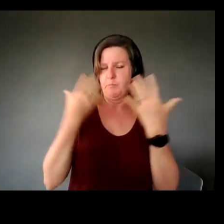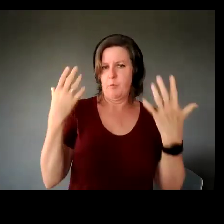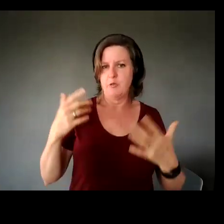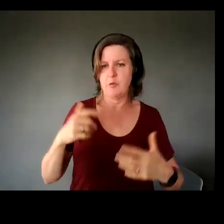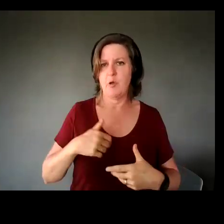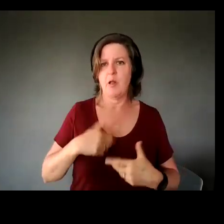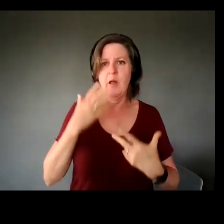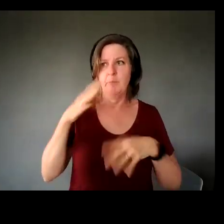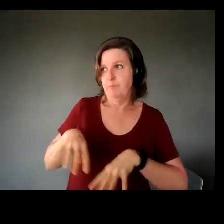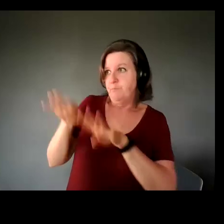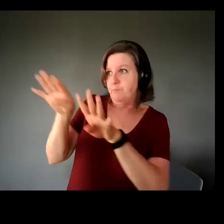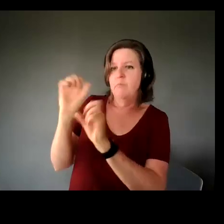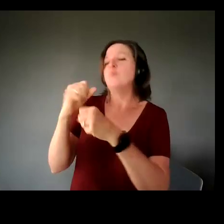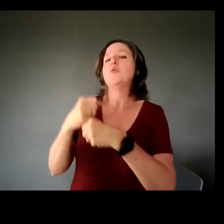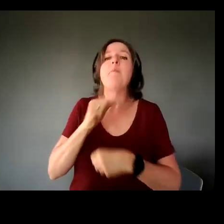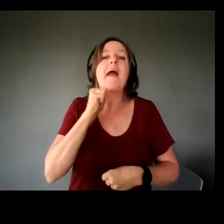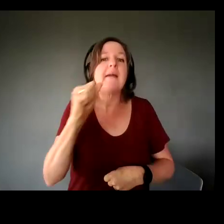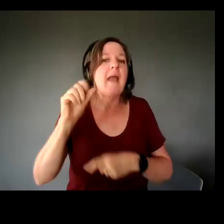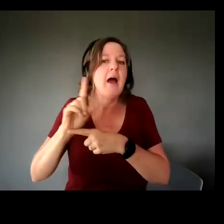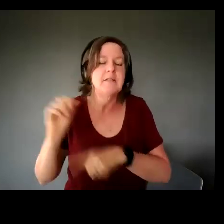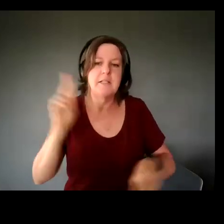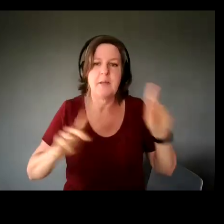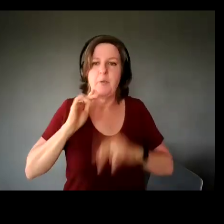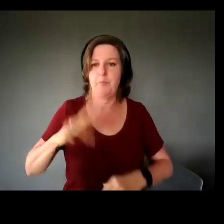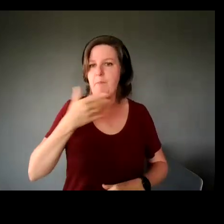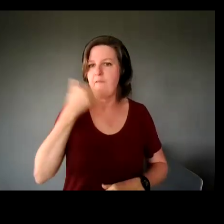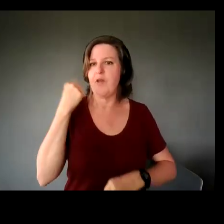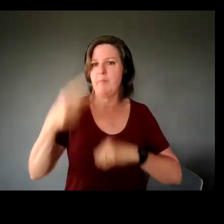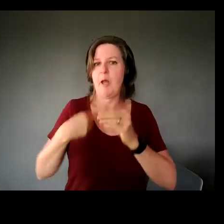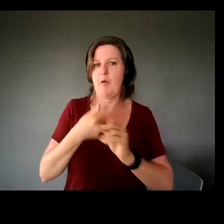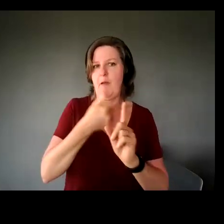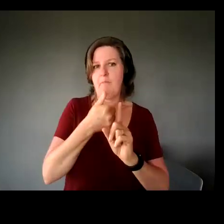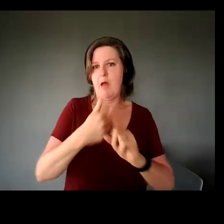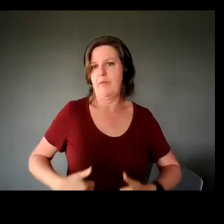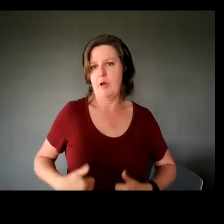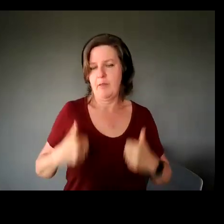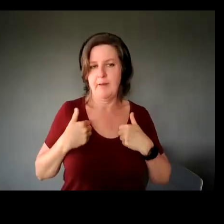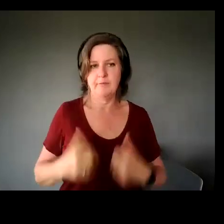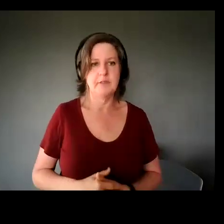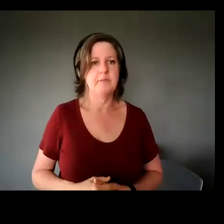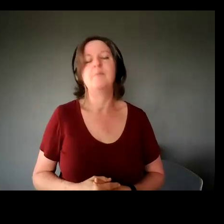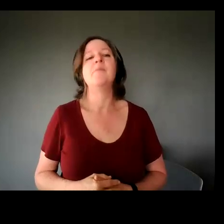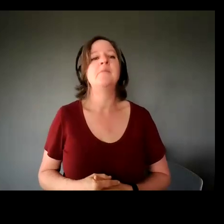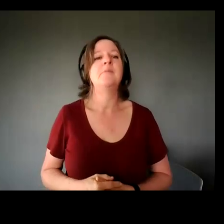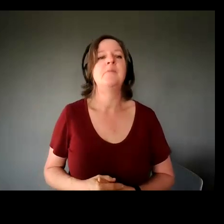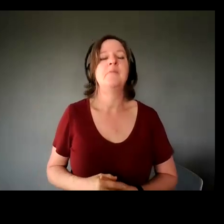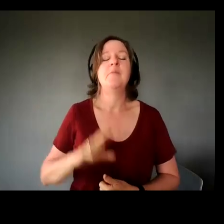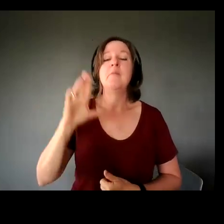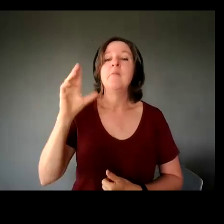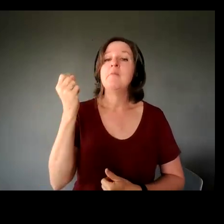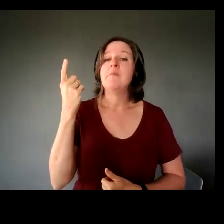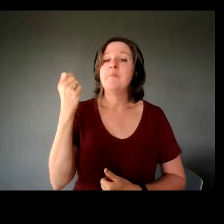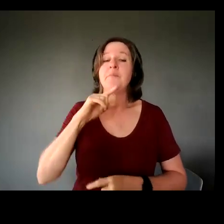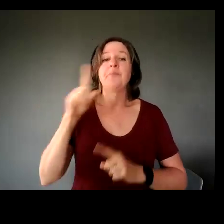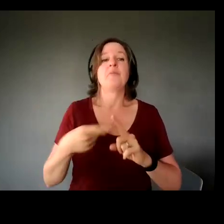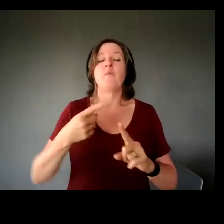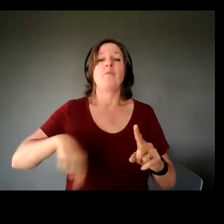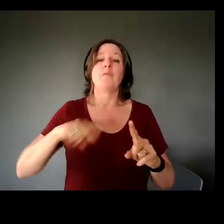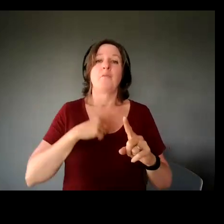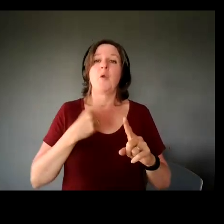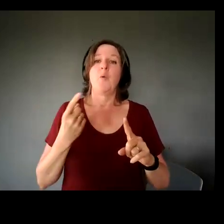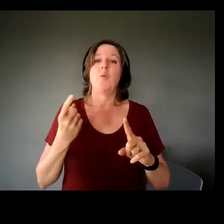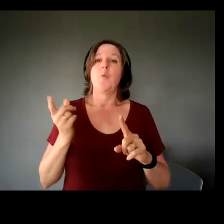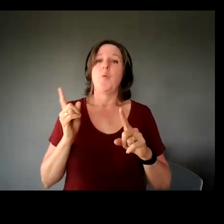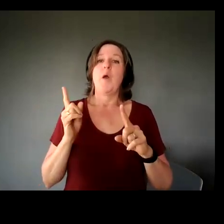people feel better about their lives. But when we escape these incorrect stereo types